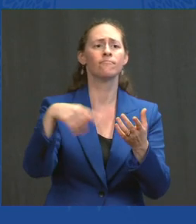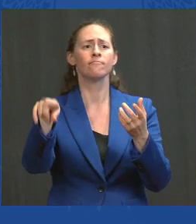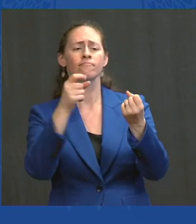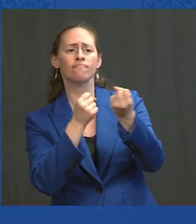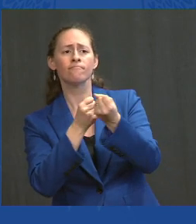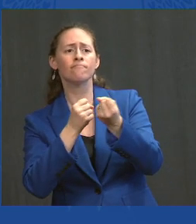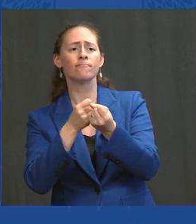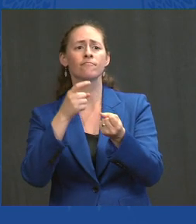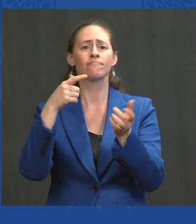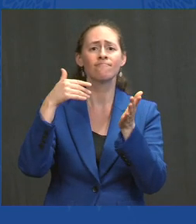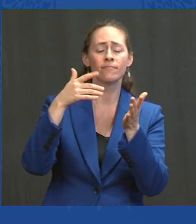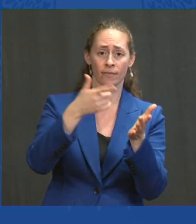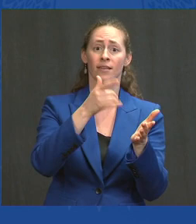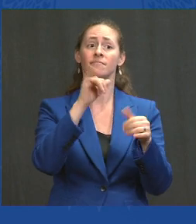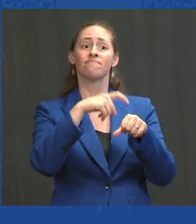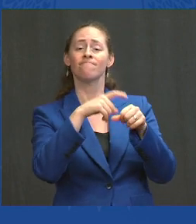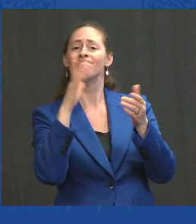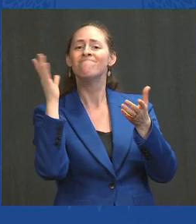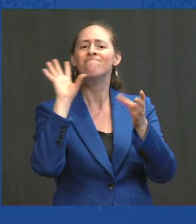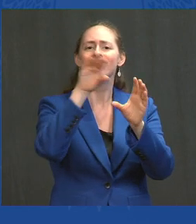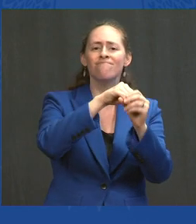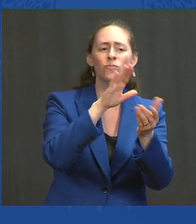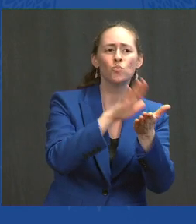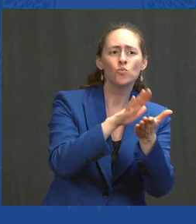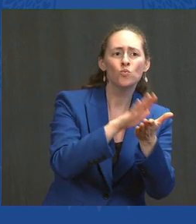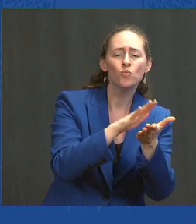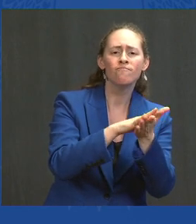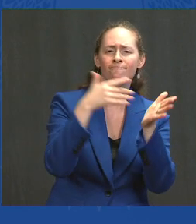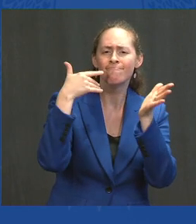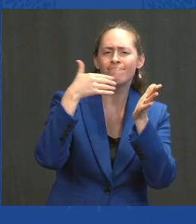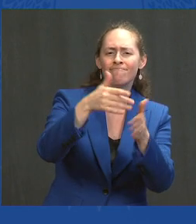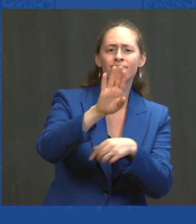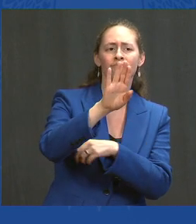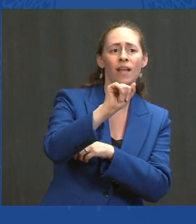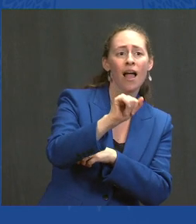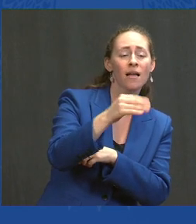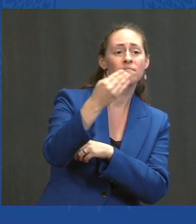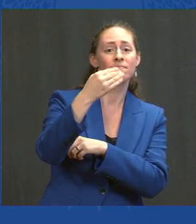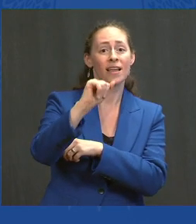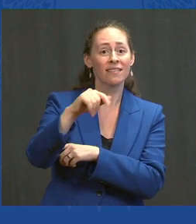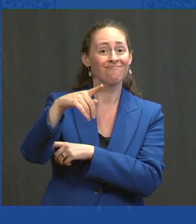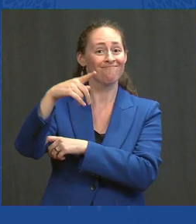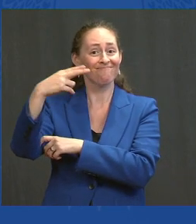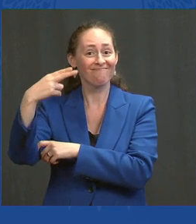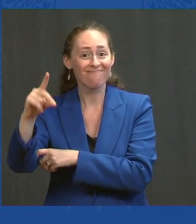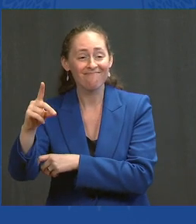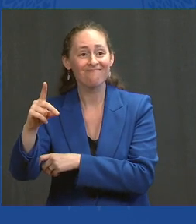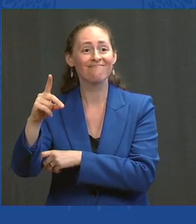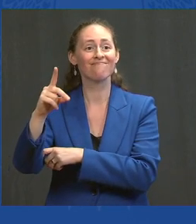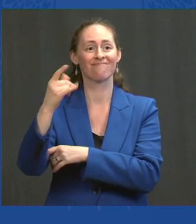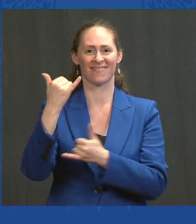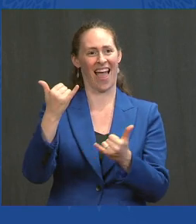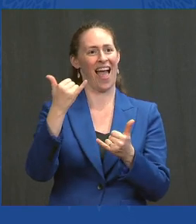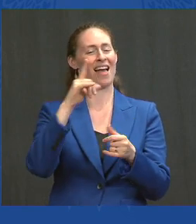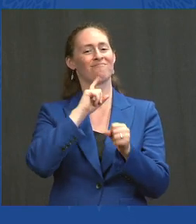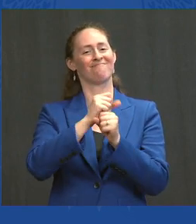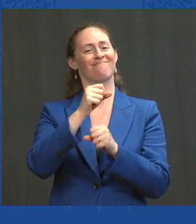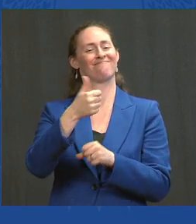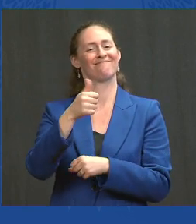then a doctorate degree, and her citizenship. And now she's Director of Nursing for Critical Care